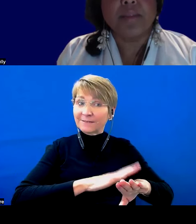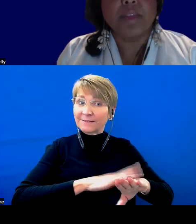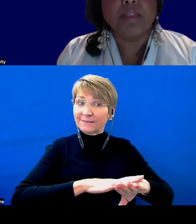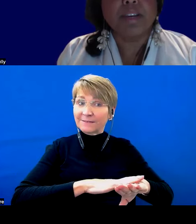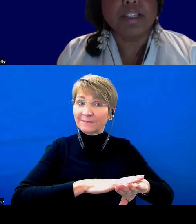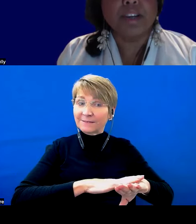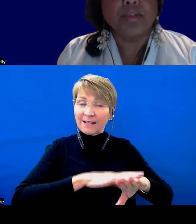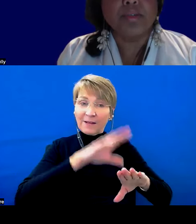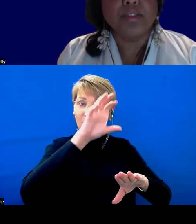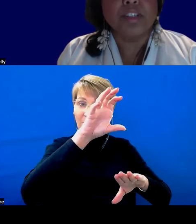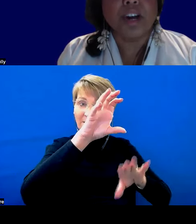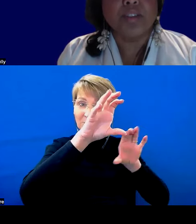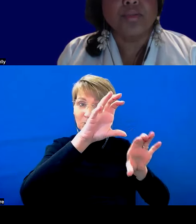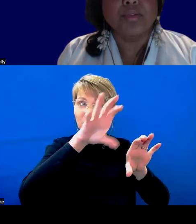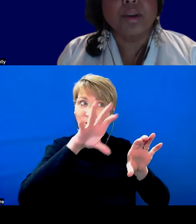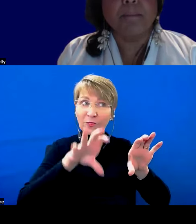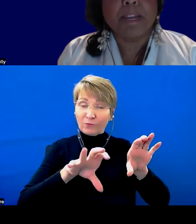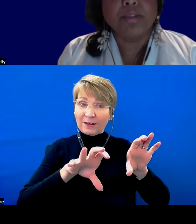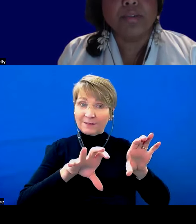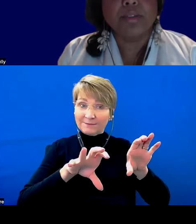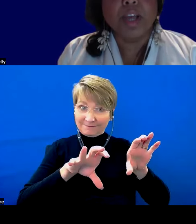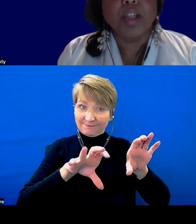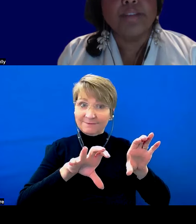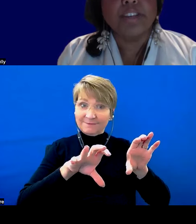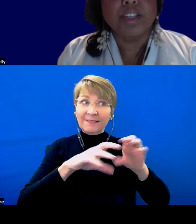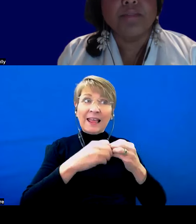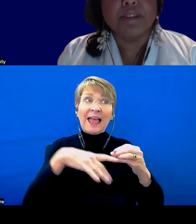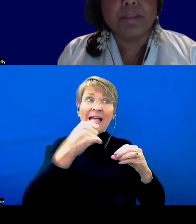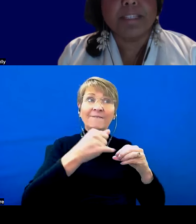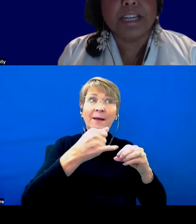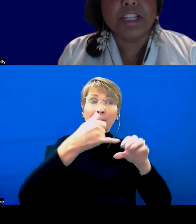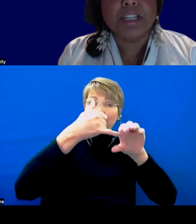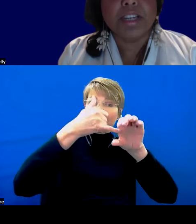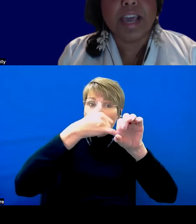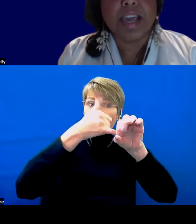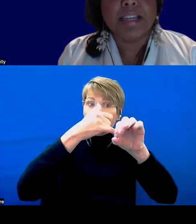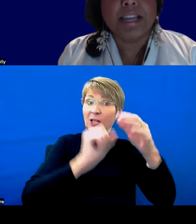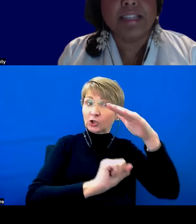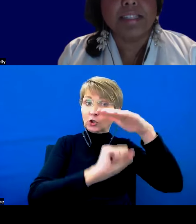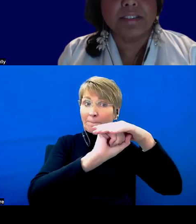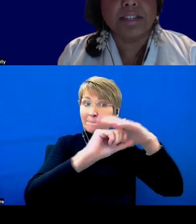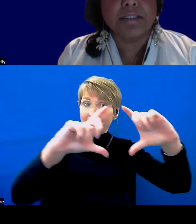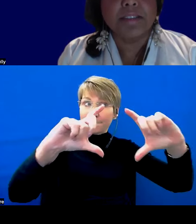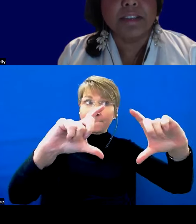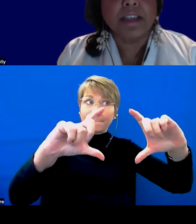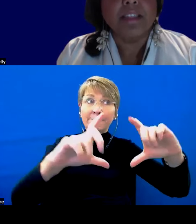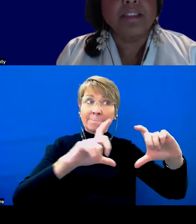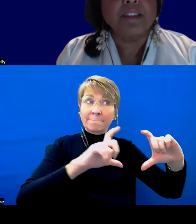with three circles titled 'Medical', 'Low Vision and Rehabilitation' and 'Ancillary '. The scope of